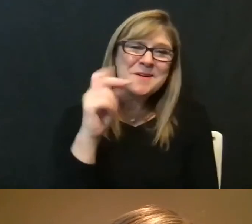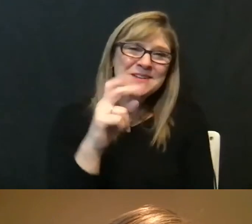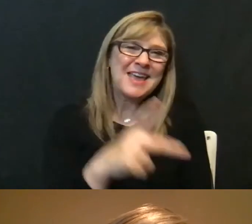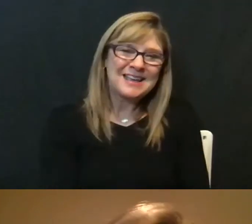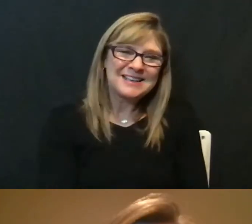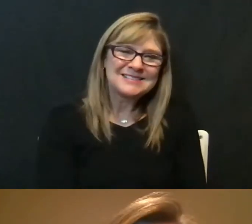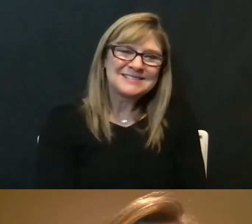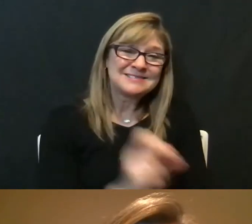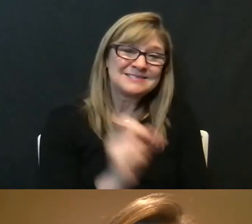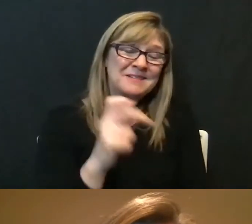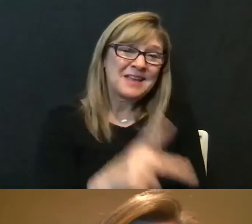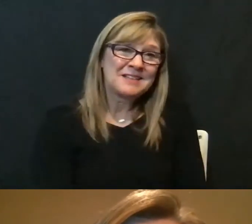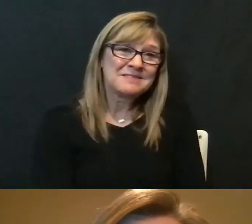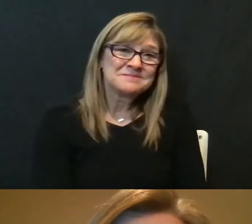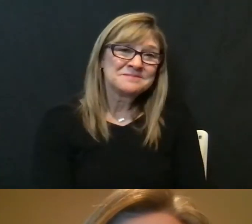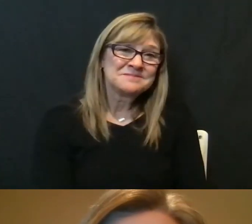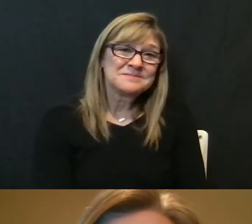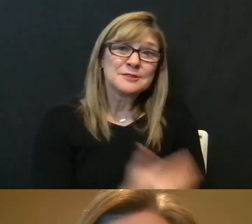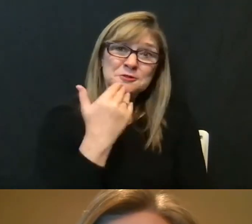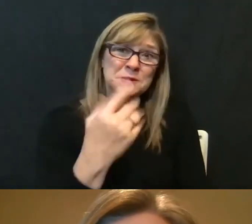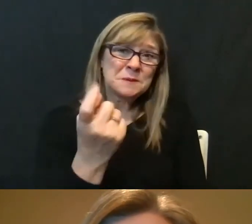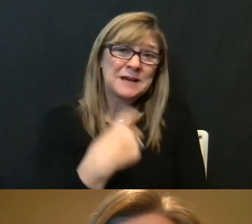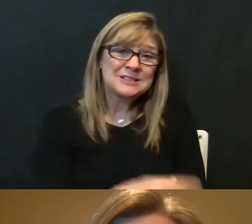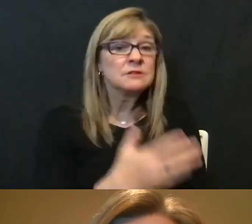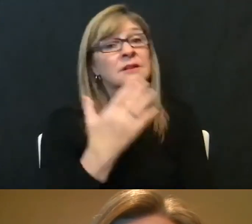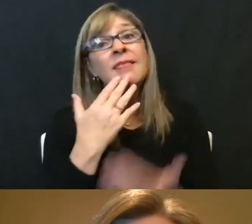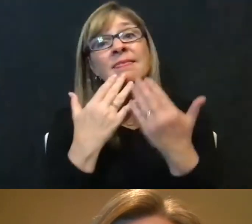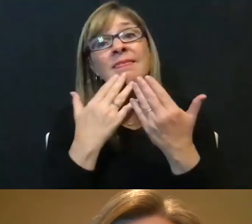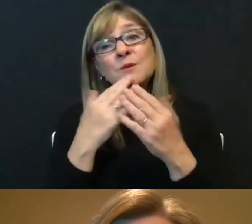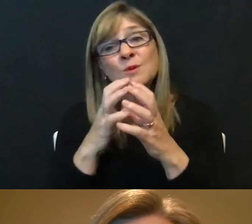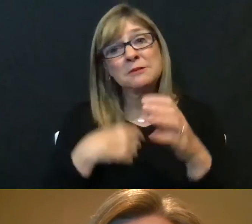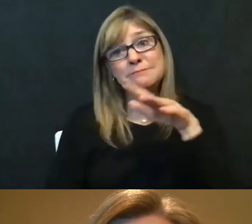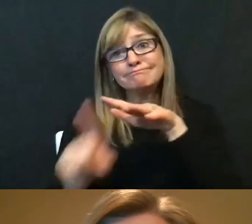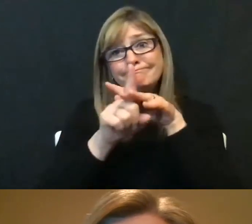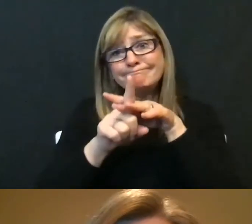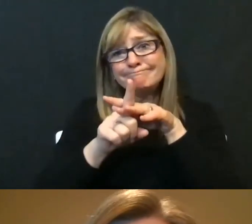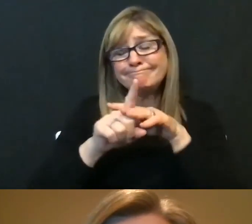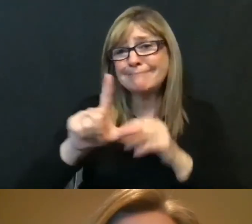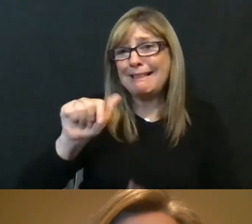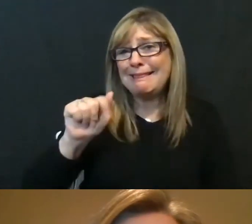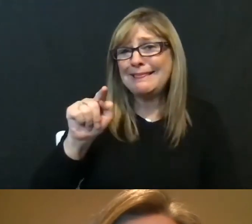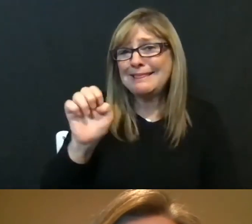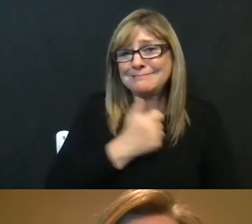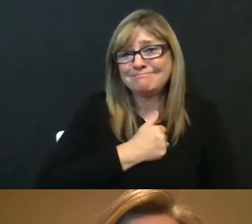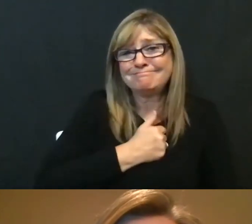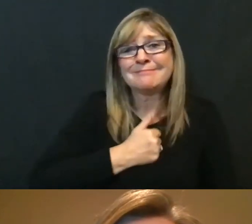All right, well I-- >> Good question. Yeah, thank you so much for letting me come in so late, I appreciate it. No, you're welcome.